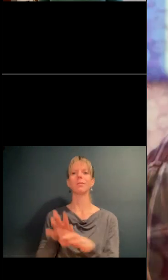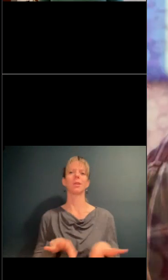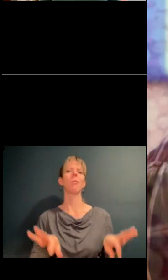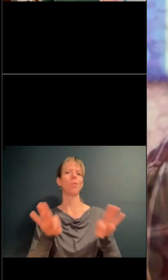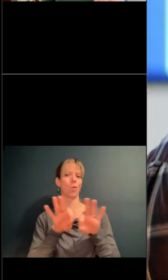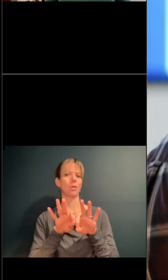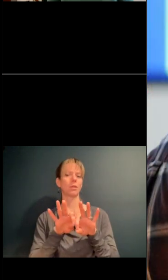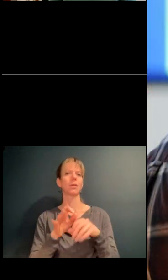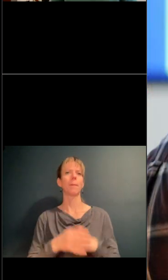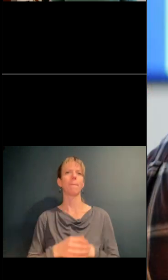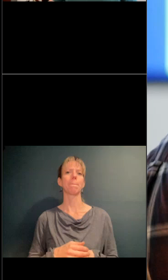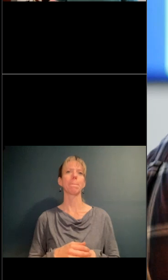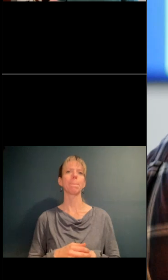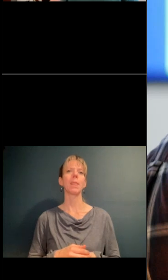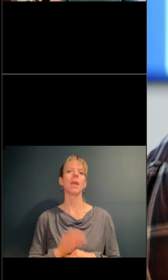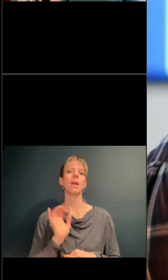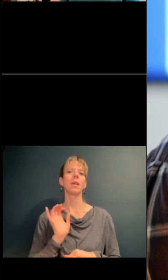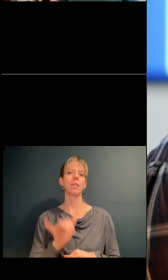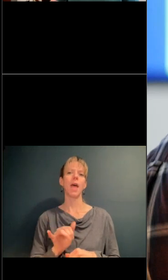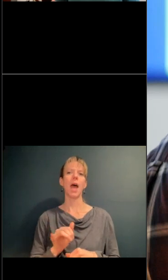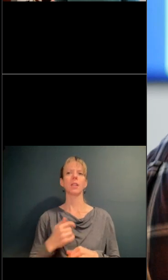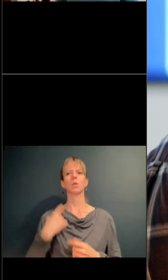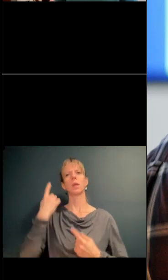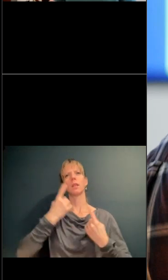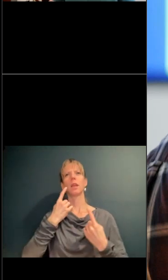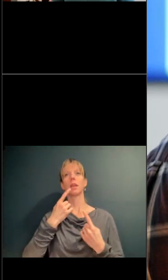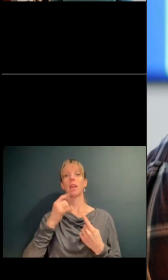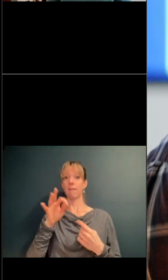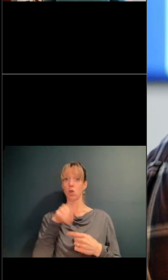I think that is a place for us to think, for those of you who are educators or parents,